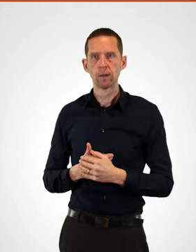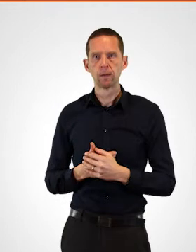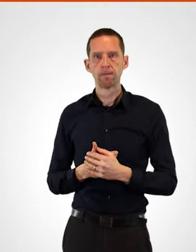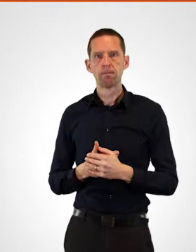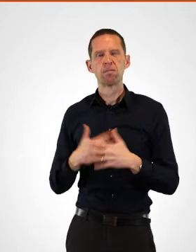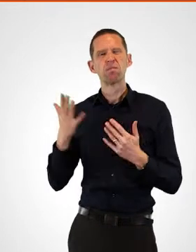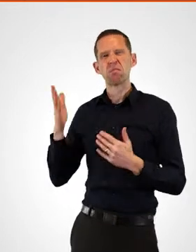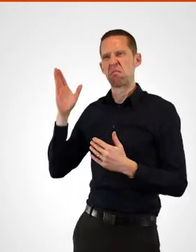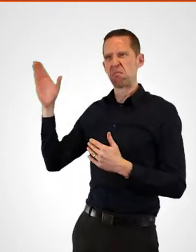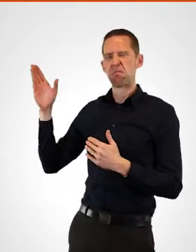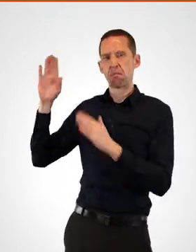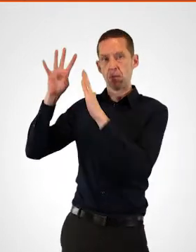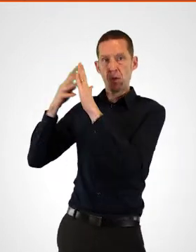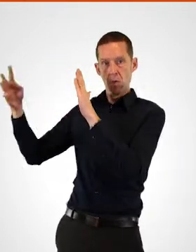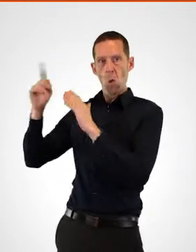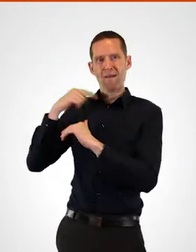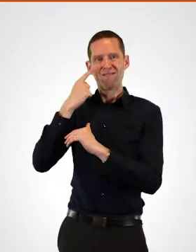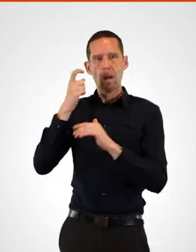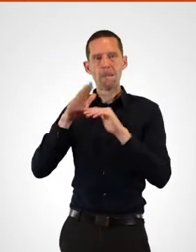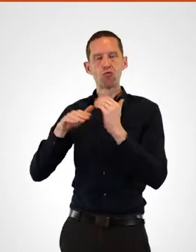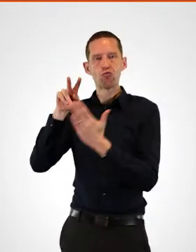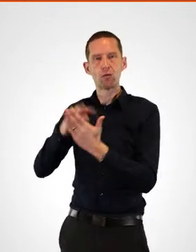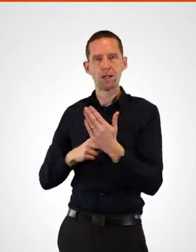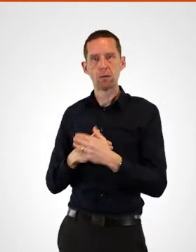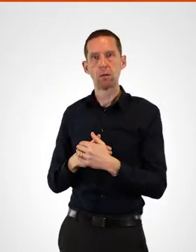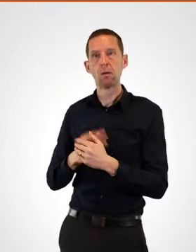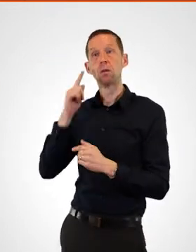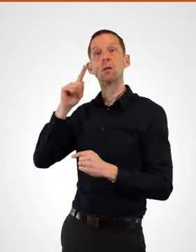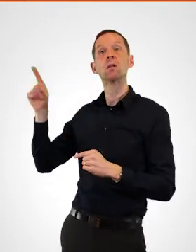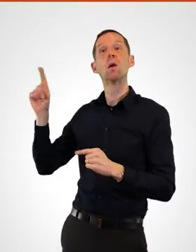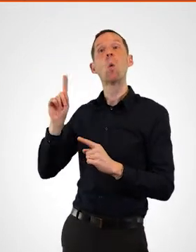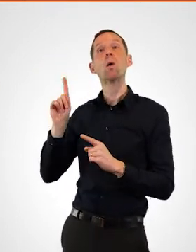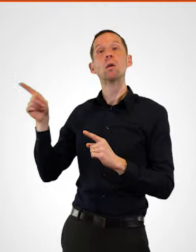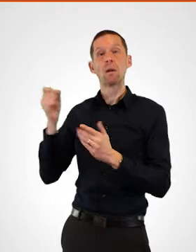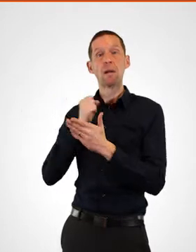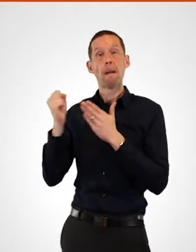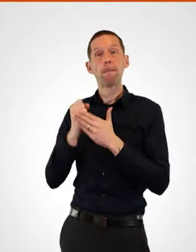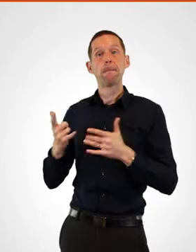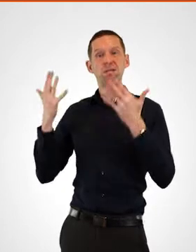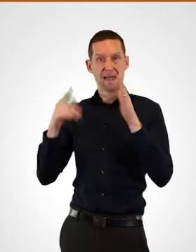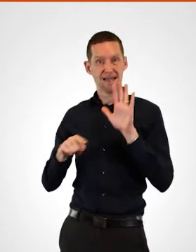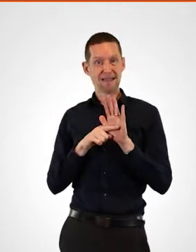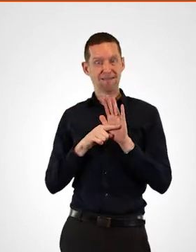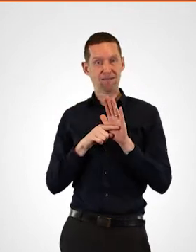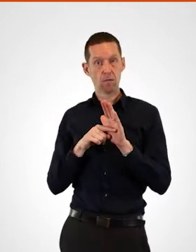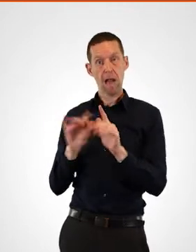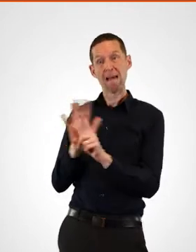And you can see first of all all of those scores are negative, so that means none of the children on average